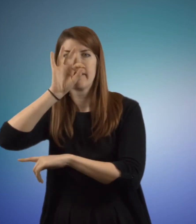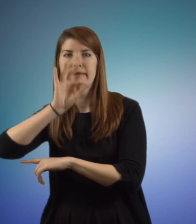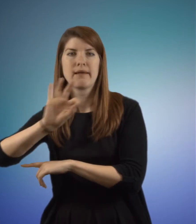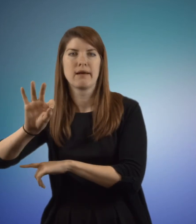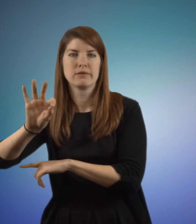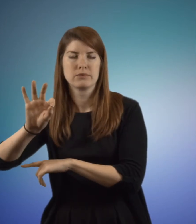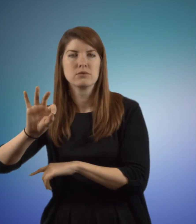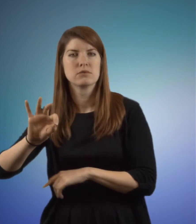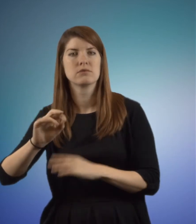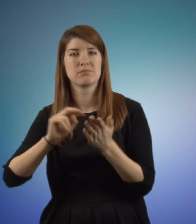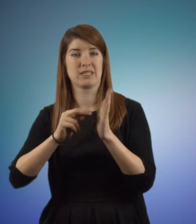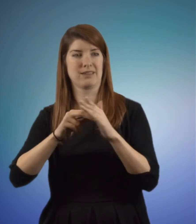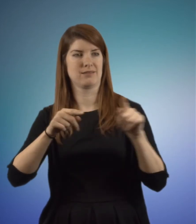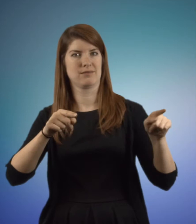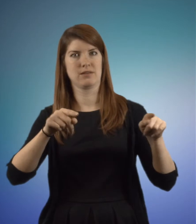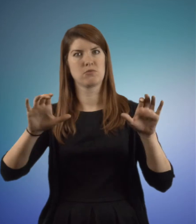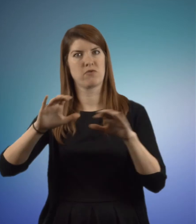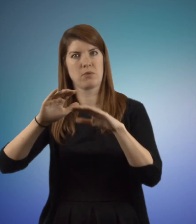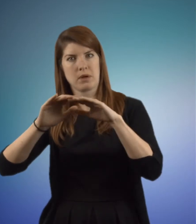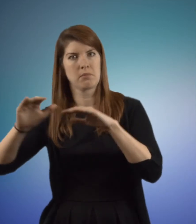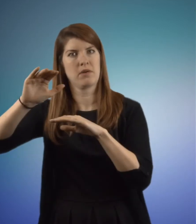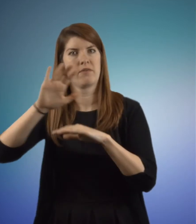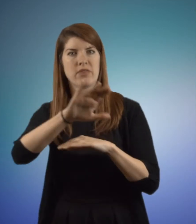they're performing above their chronological age.